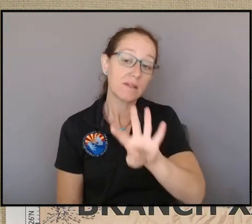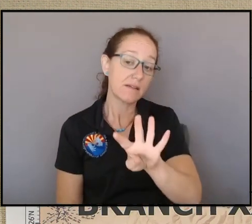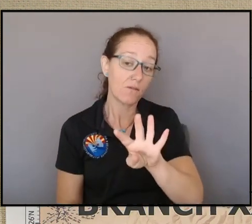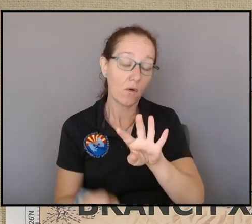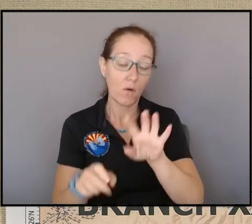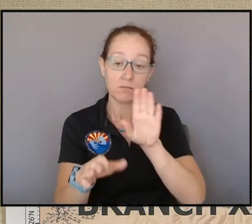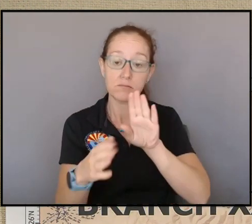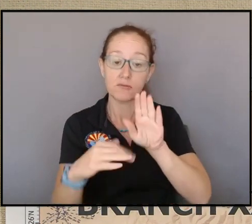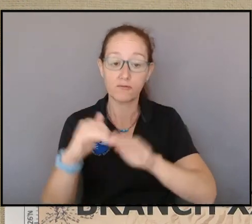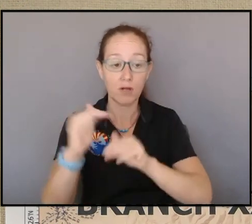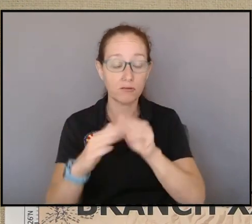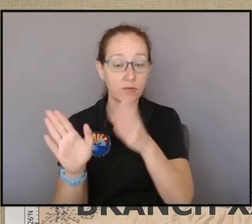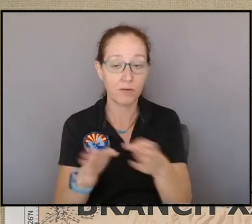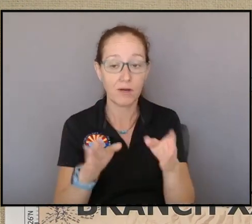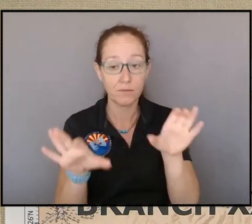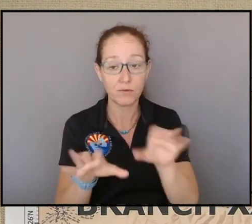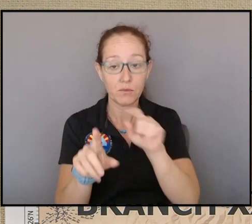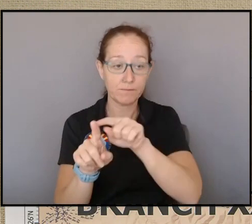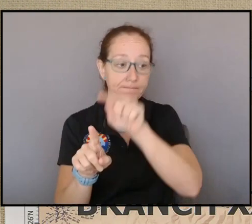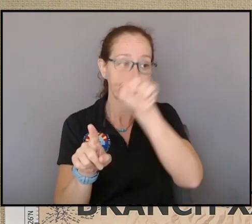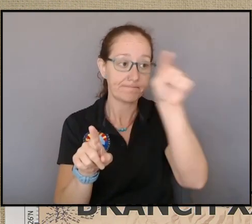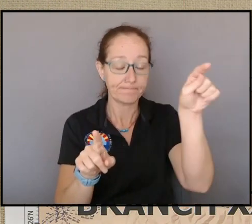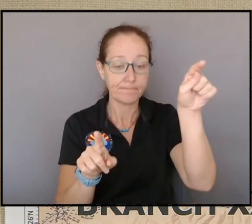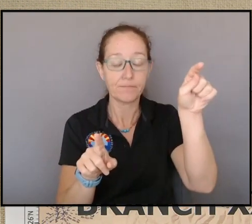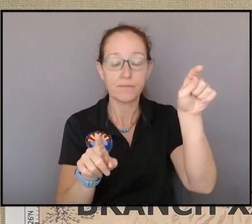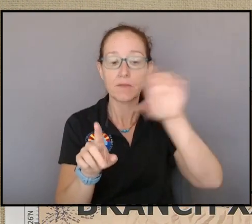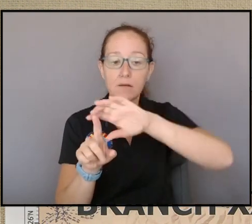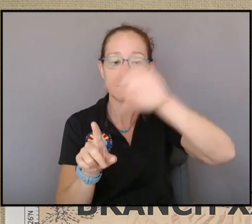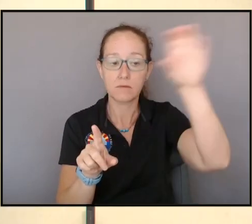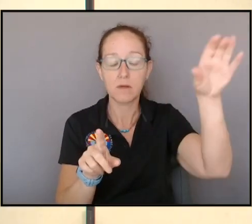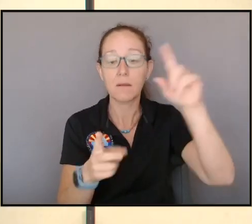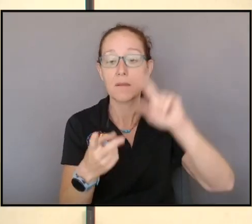contingency division and he's working with local land owners